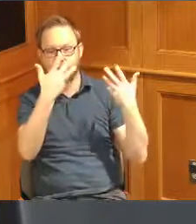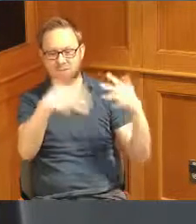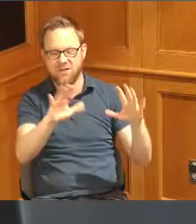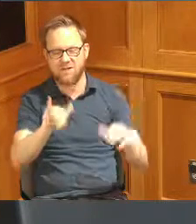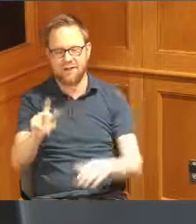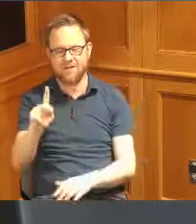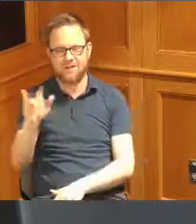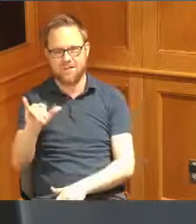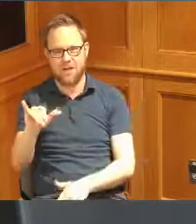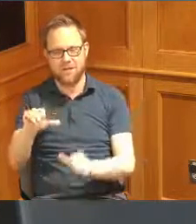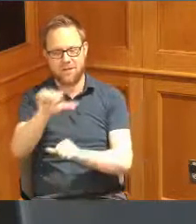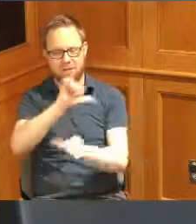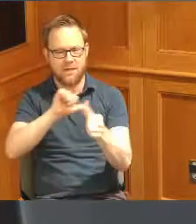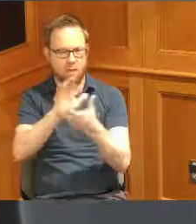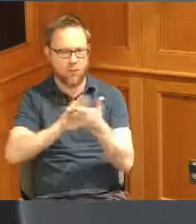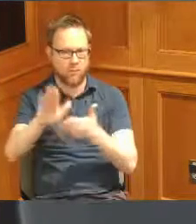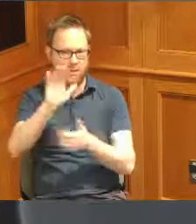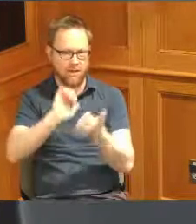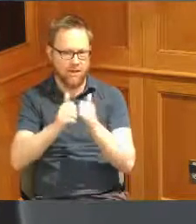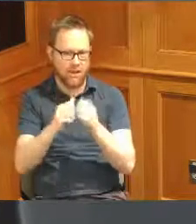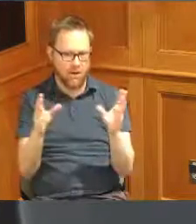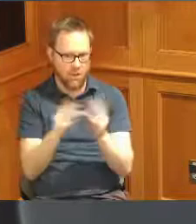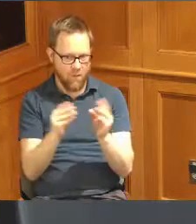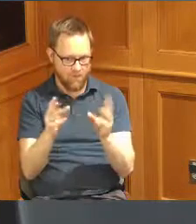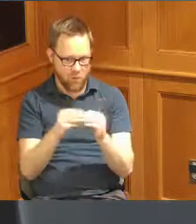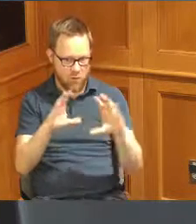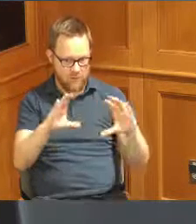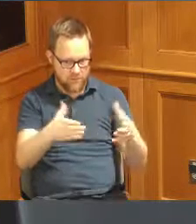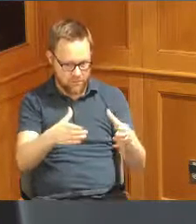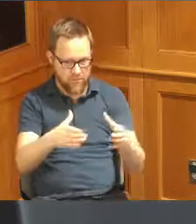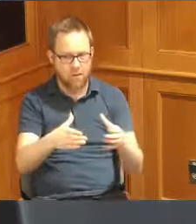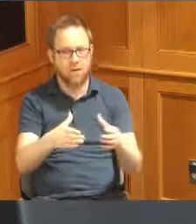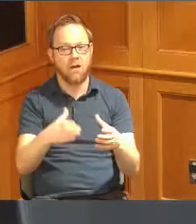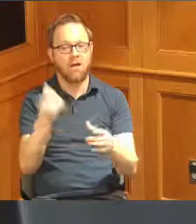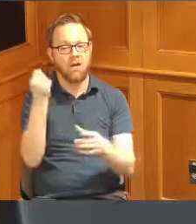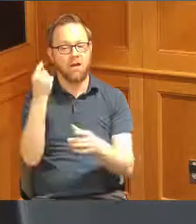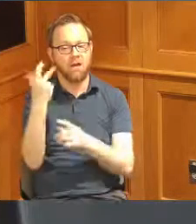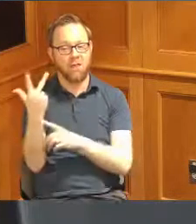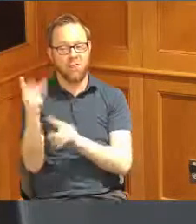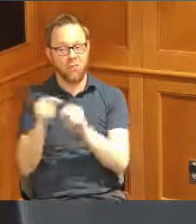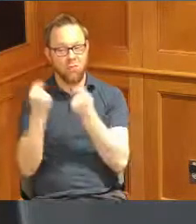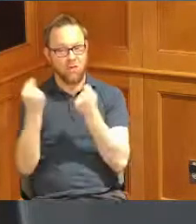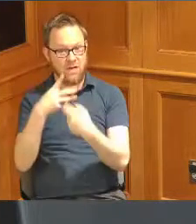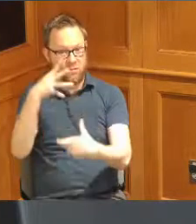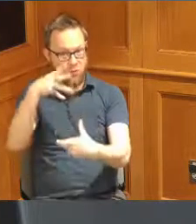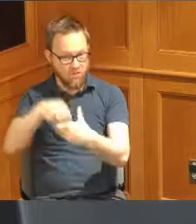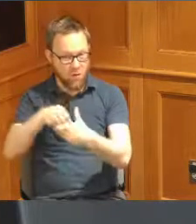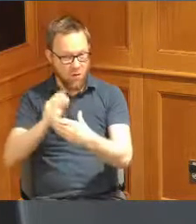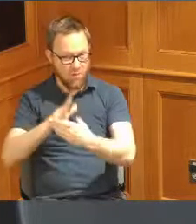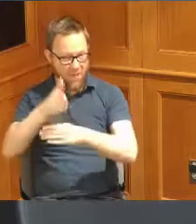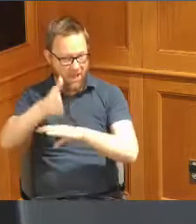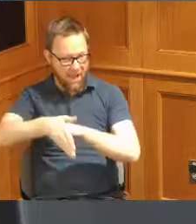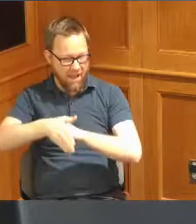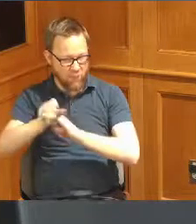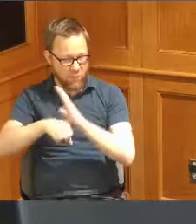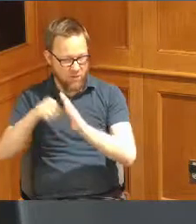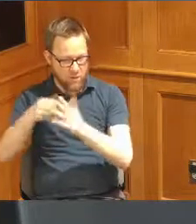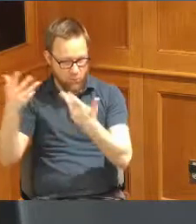Athletic Conference with which had three teams participating in the postseason he worked with